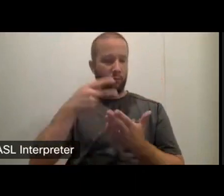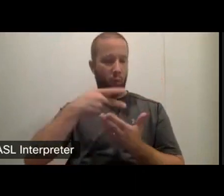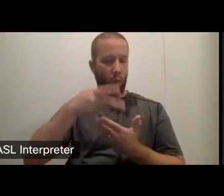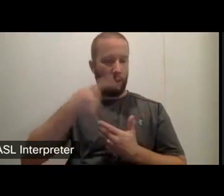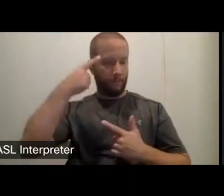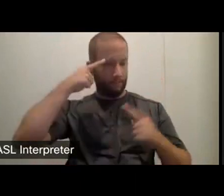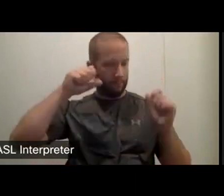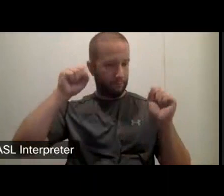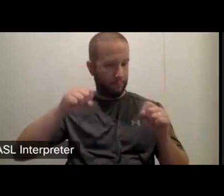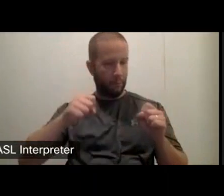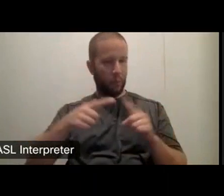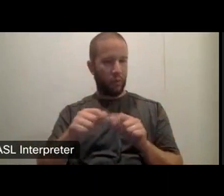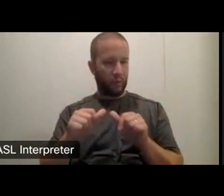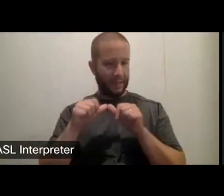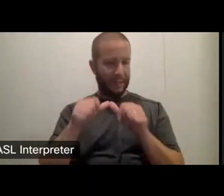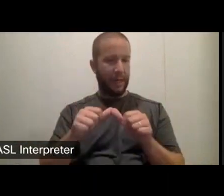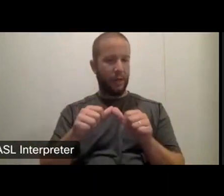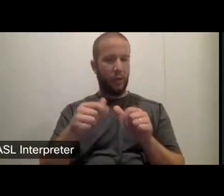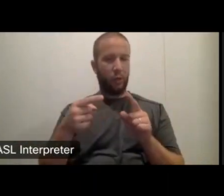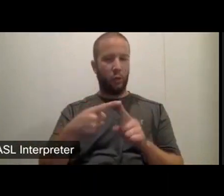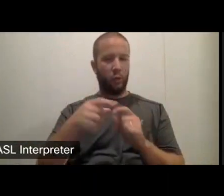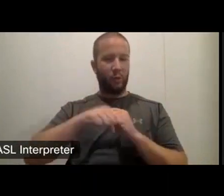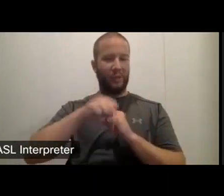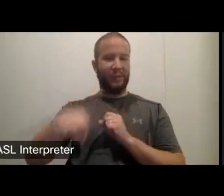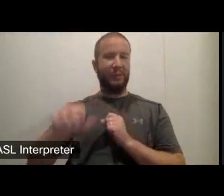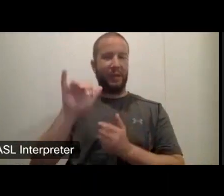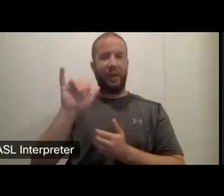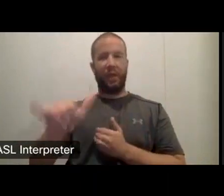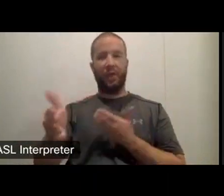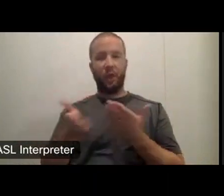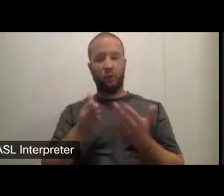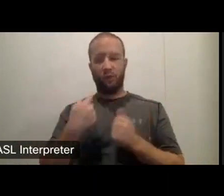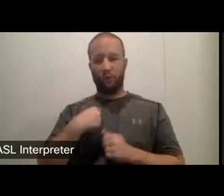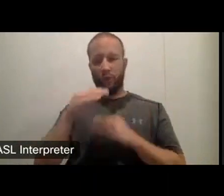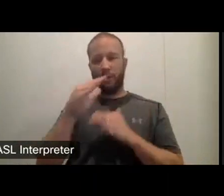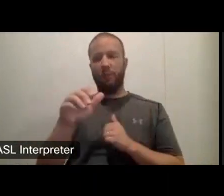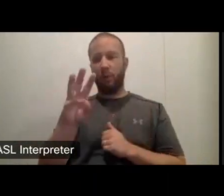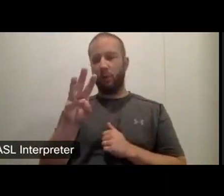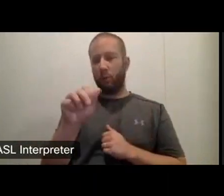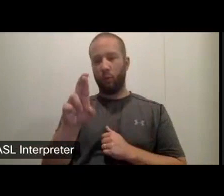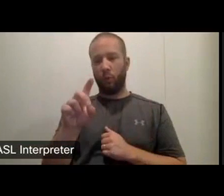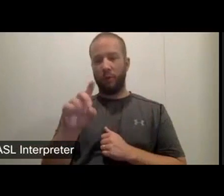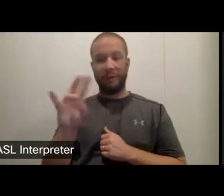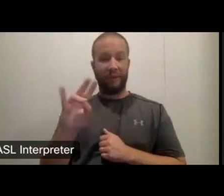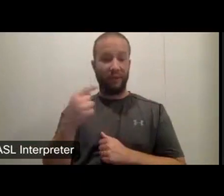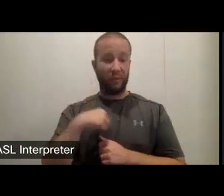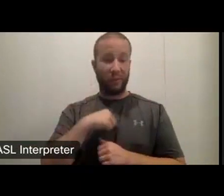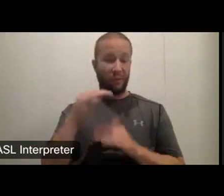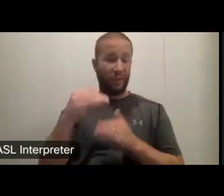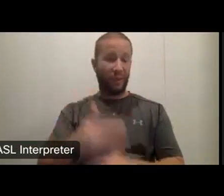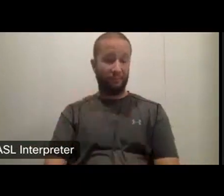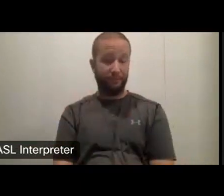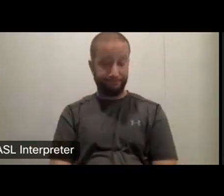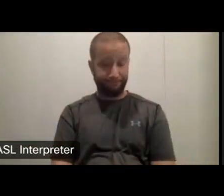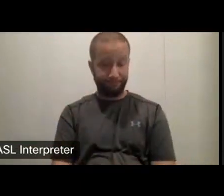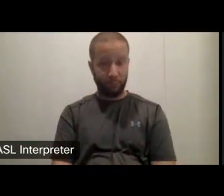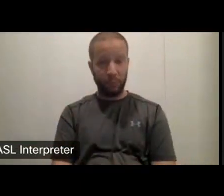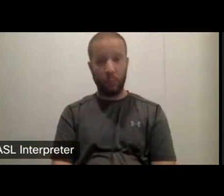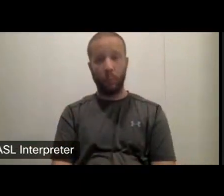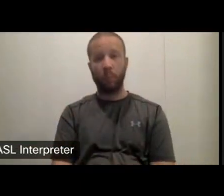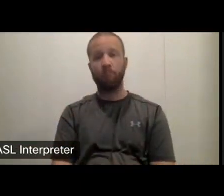um on the ability to continue to expand service Beyond um the ward 7 route um due to the lack